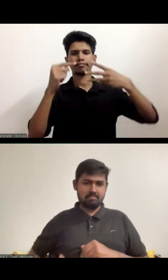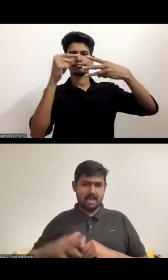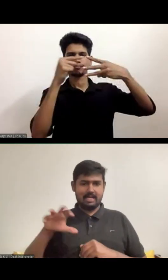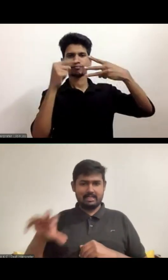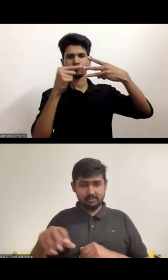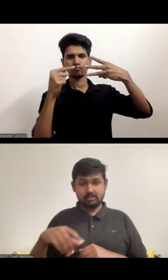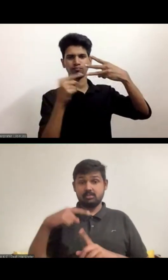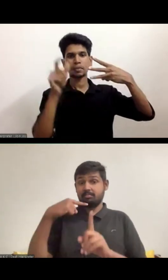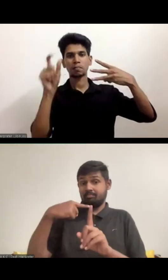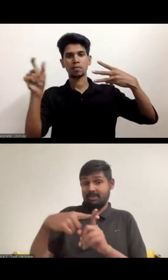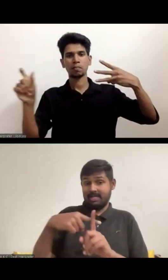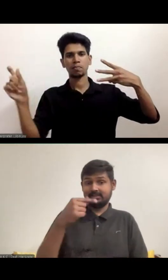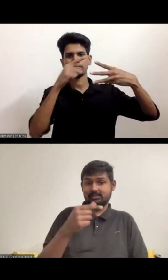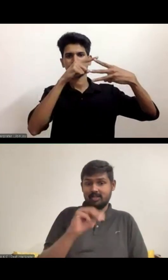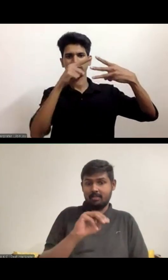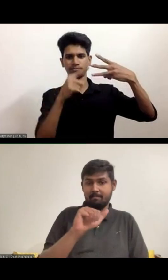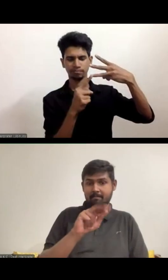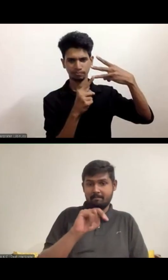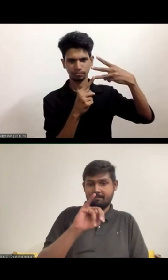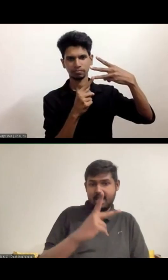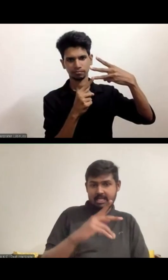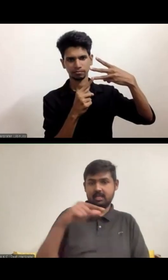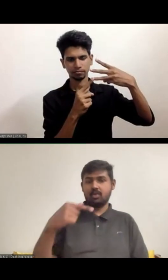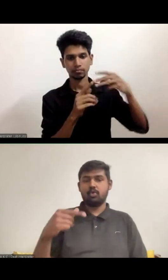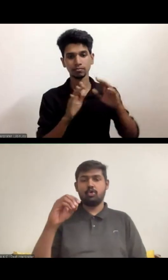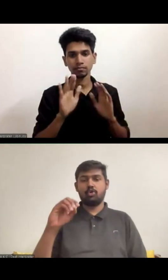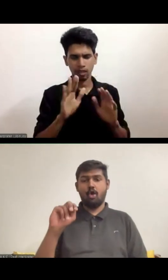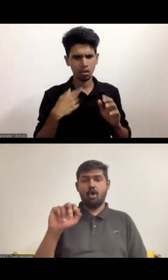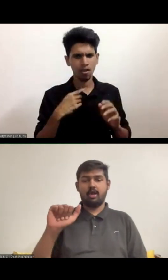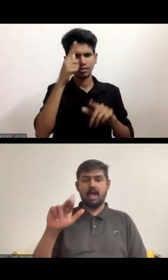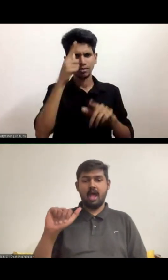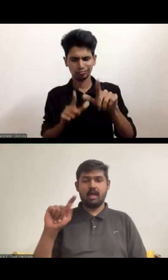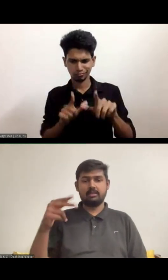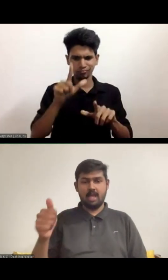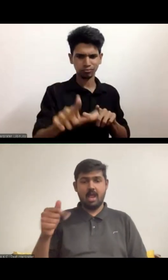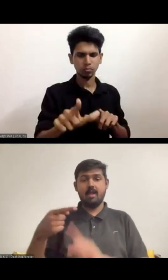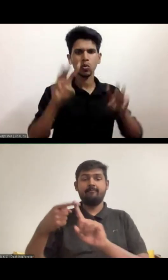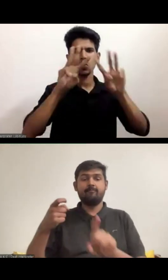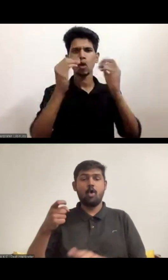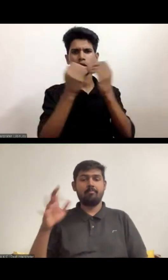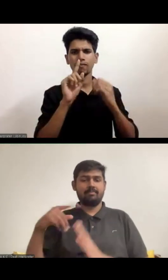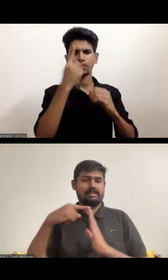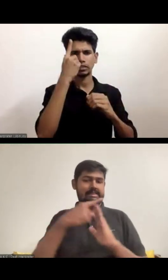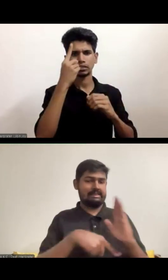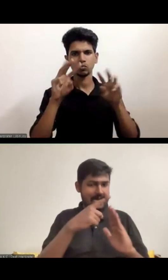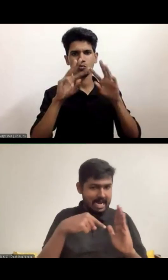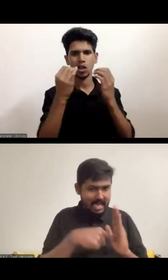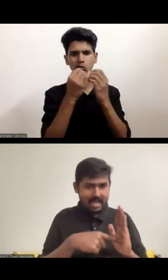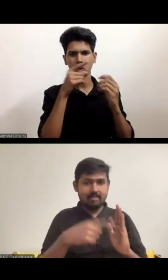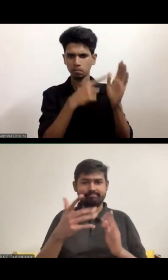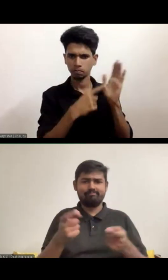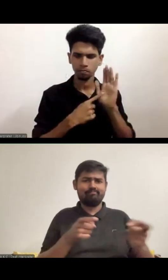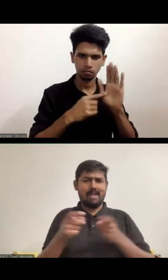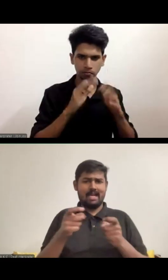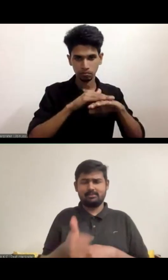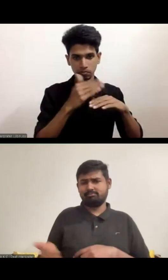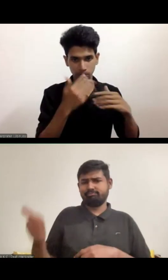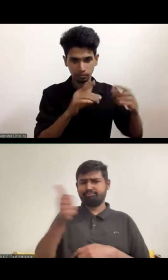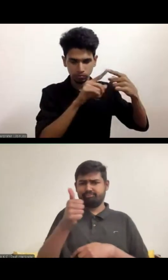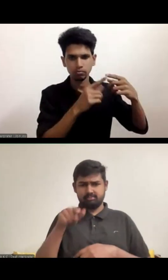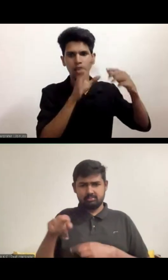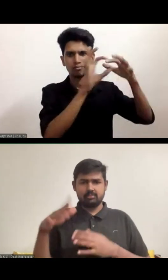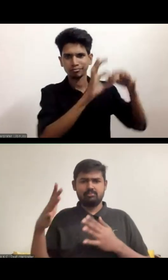When we've finished that pilot workshop, there have been follow-up workshops in Sri Lanka, India,